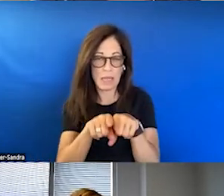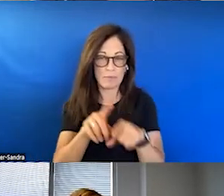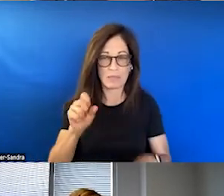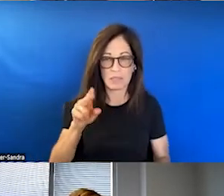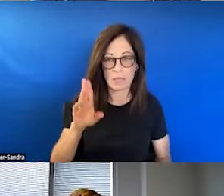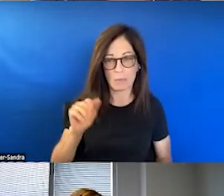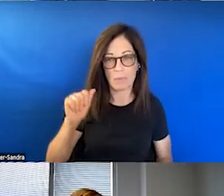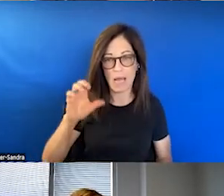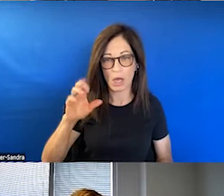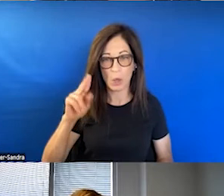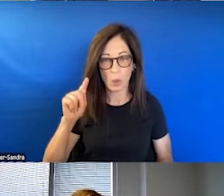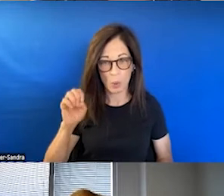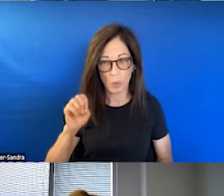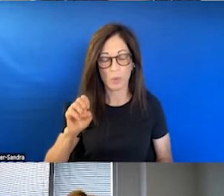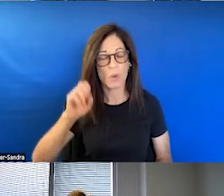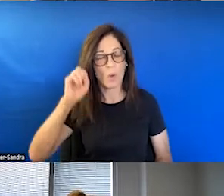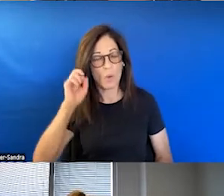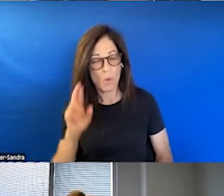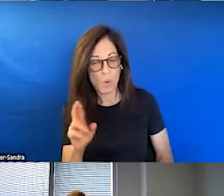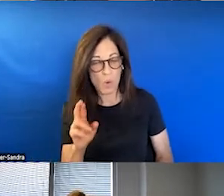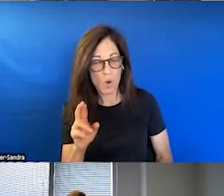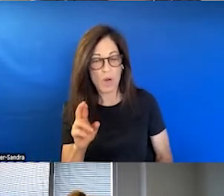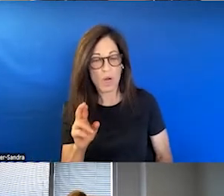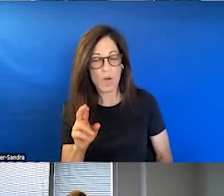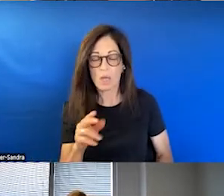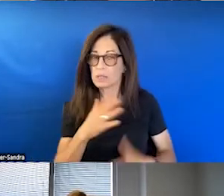OR, THERE IS, THERE IS SOME STUFF GOING AROUND THAT IS